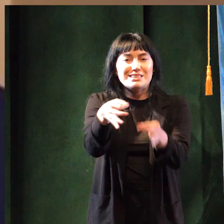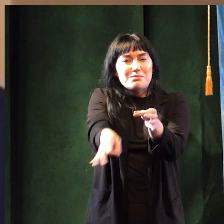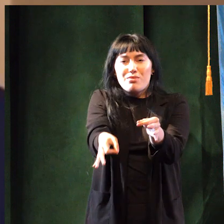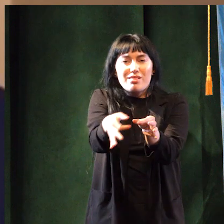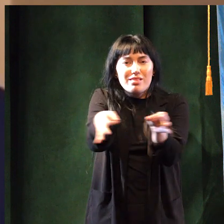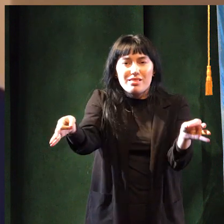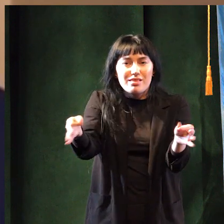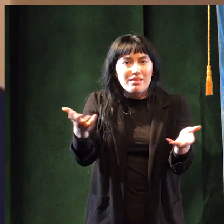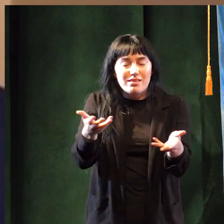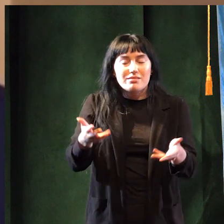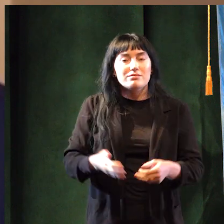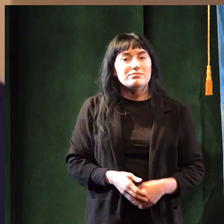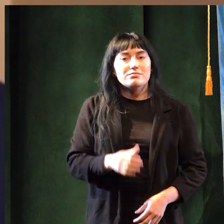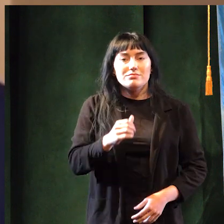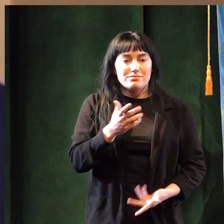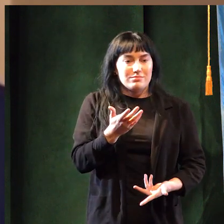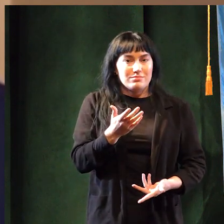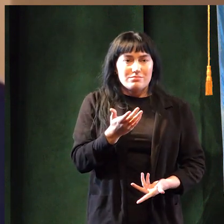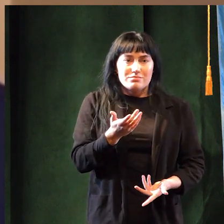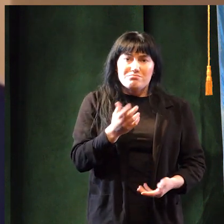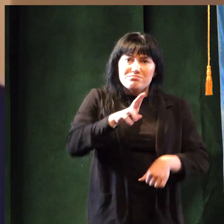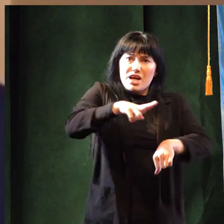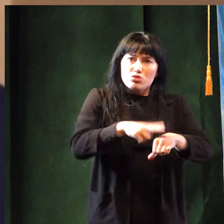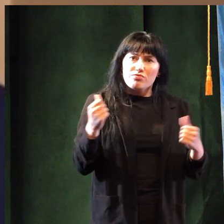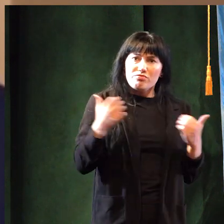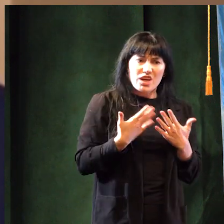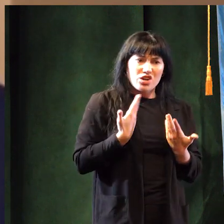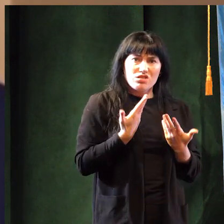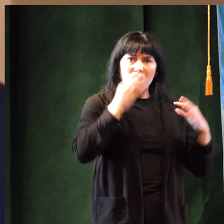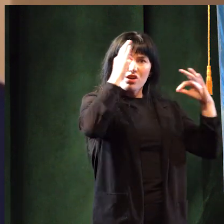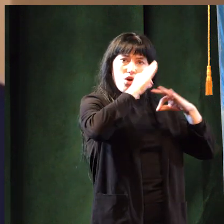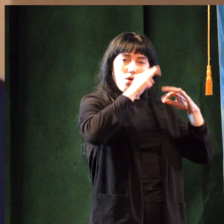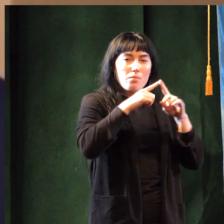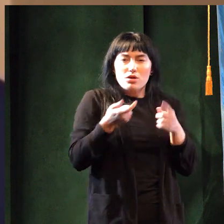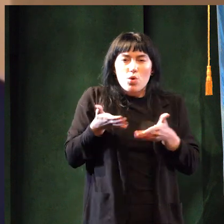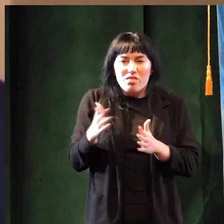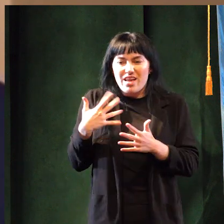simple it's natural to fear the unknown but don't let the harshness of this